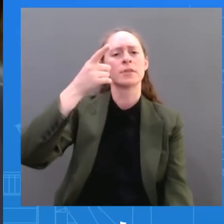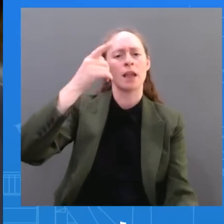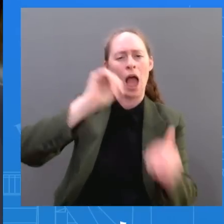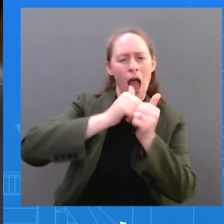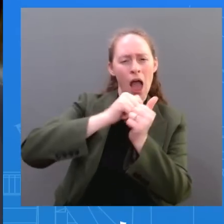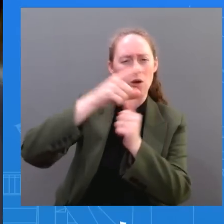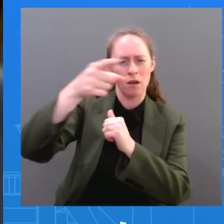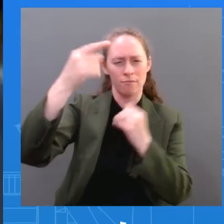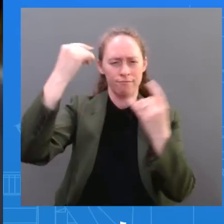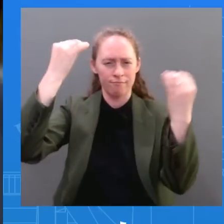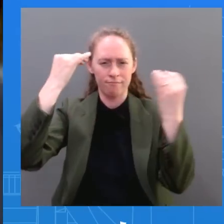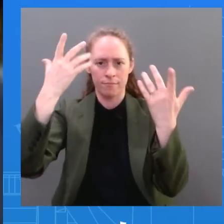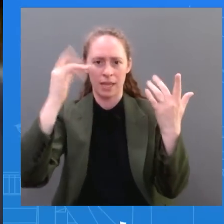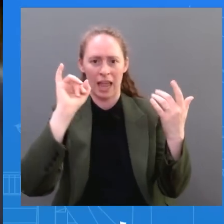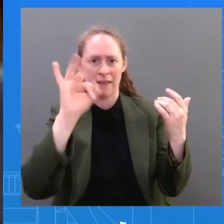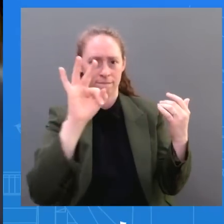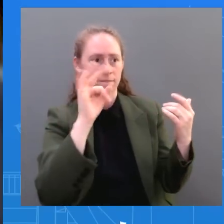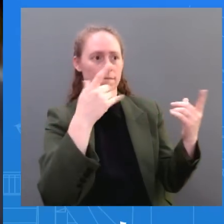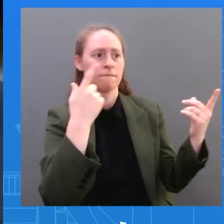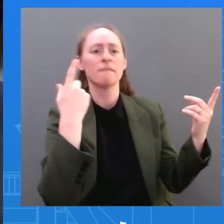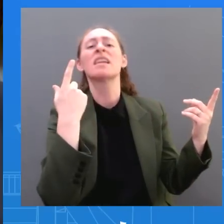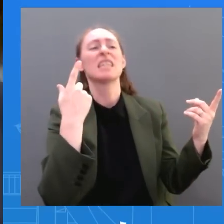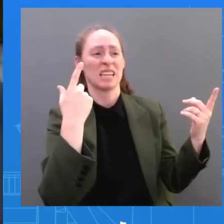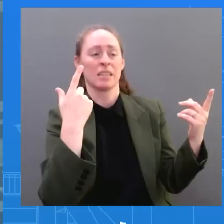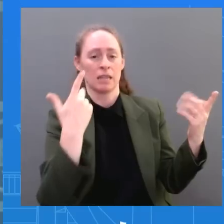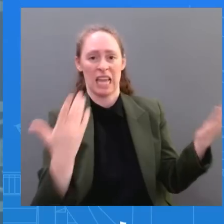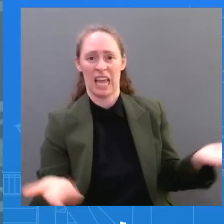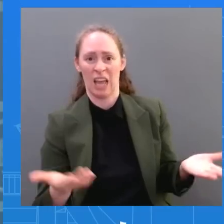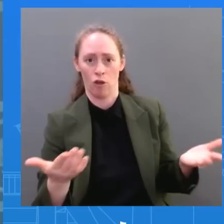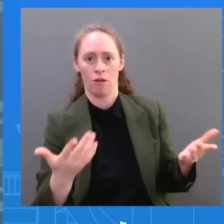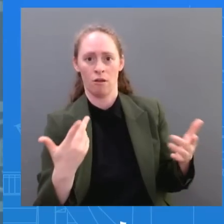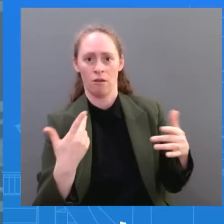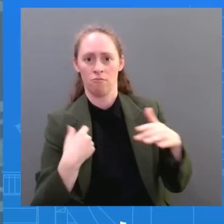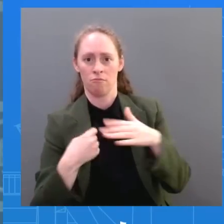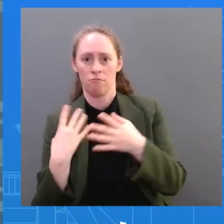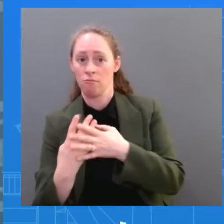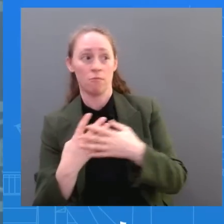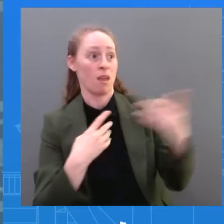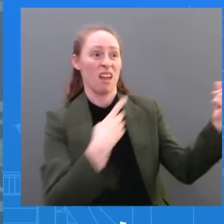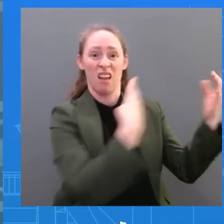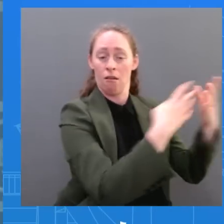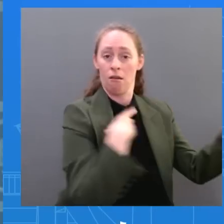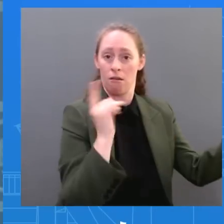Is there kind of a construct that the administration follows? Ms. Jean-Pierre: Again, I cannot speak from -- about that from here.